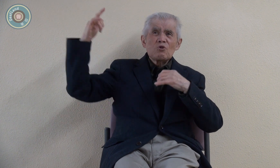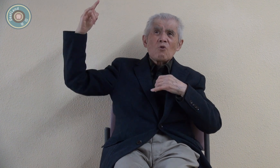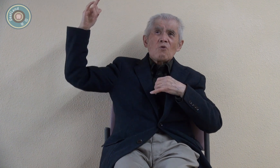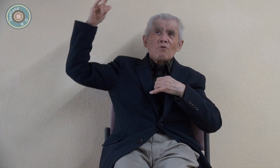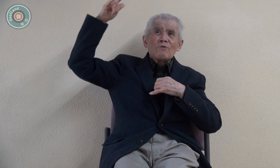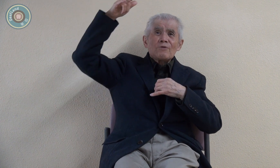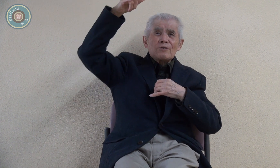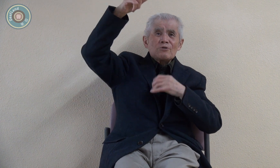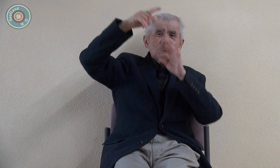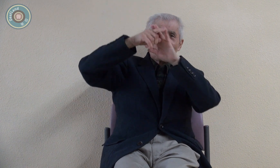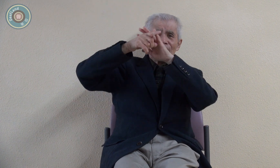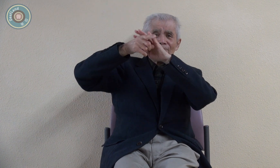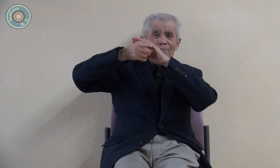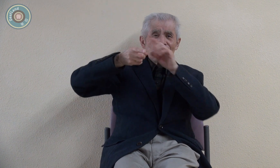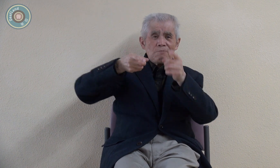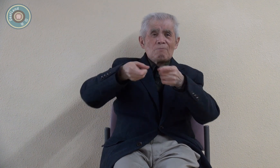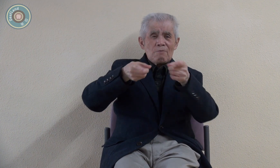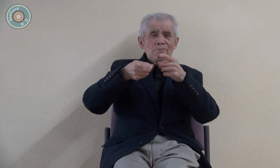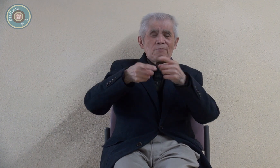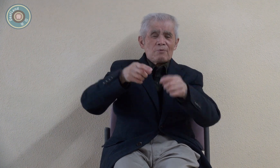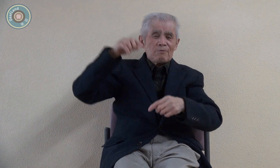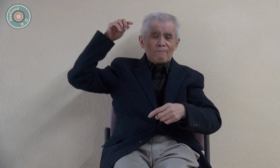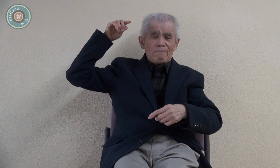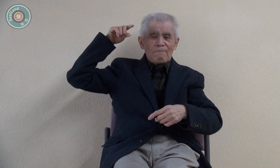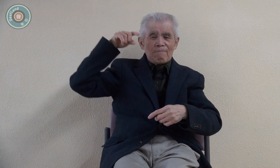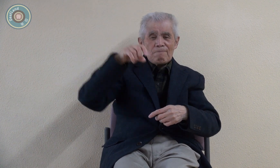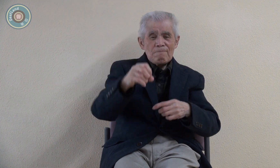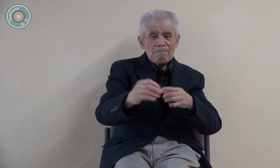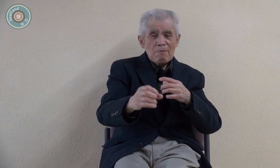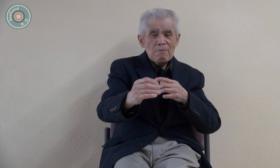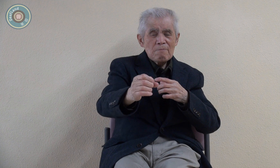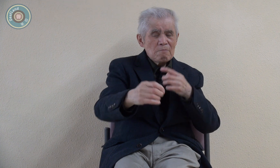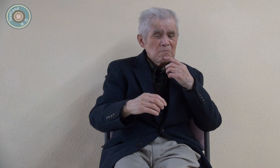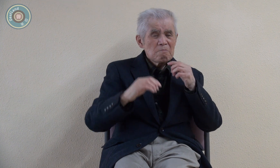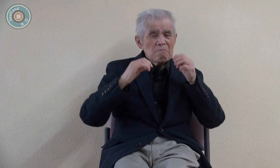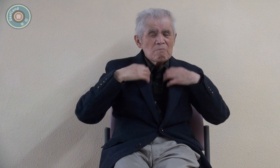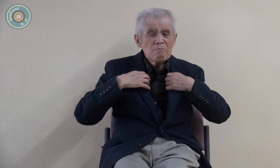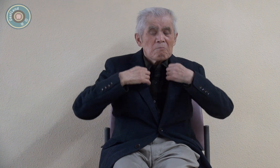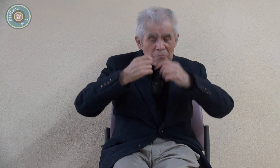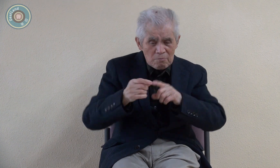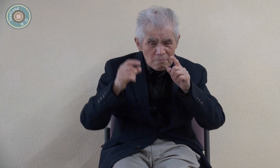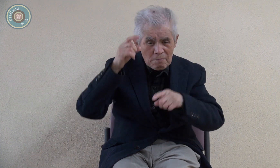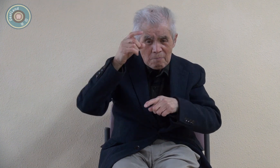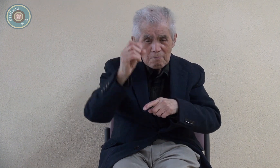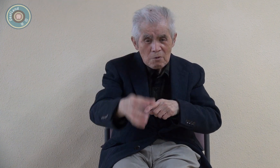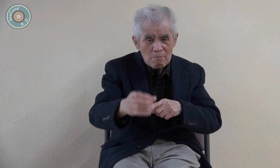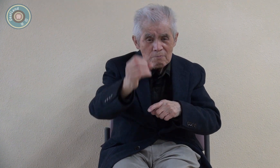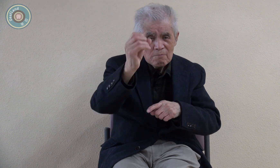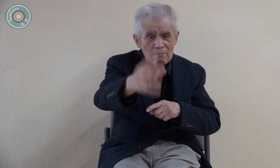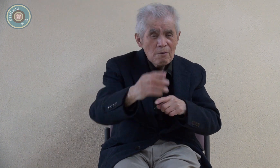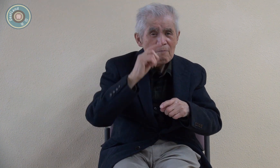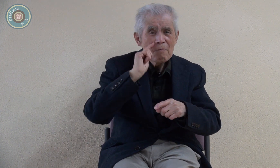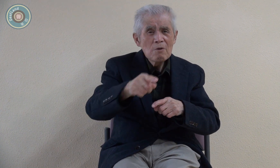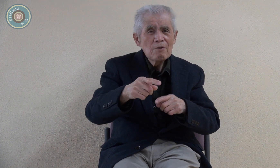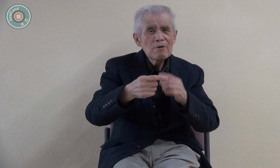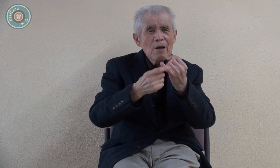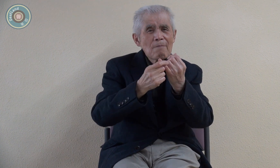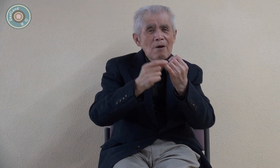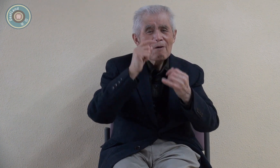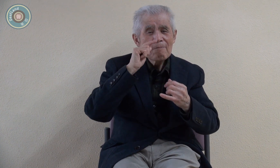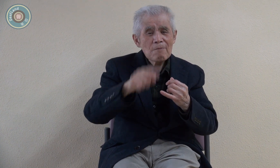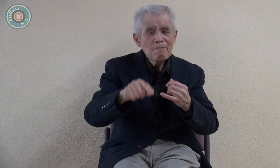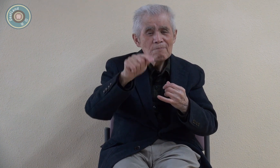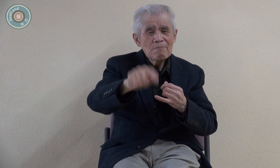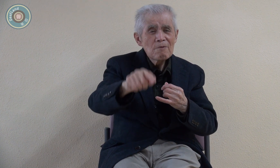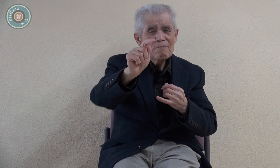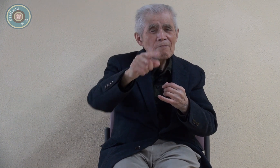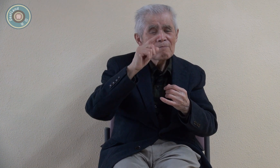I could see the machine-gun fire right next to me